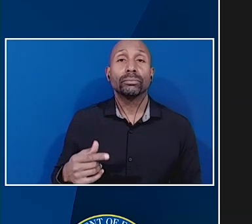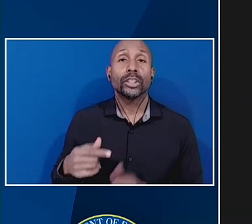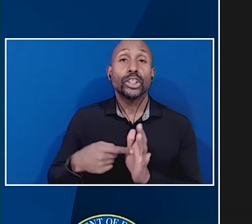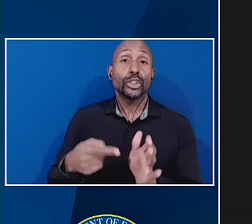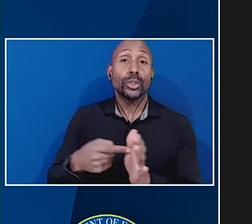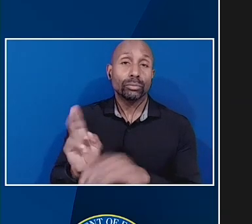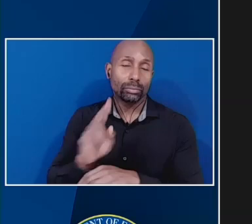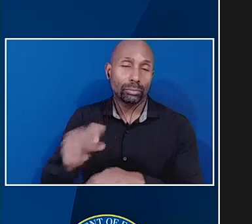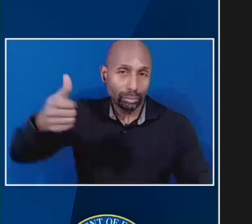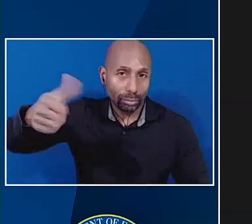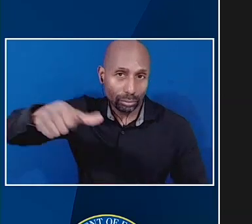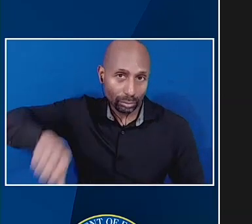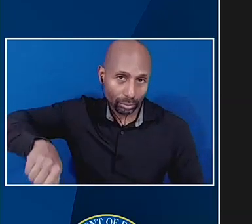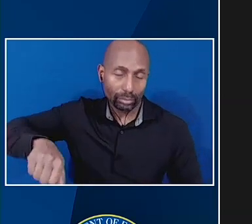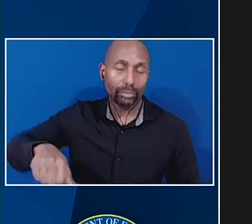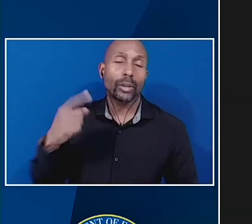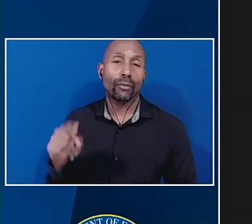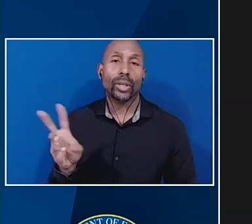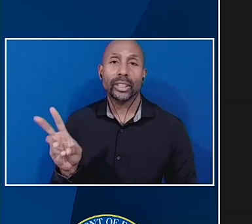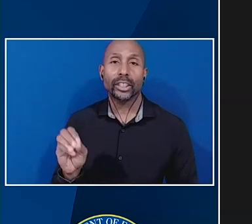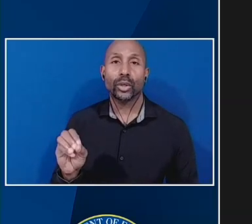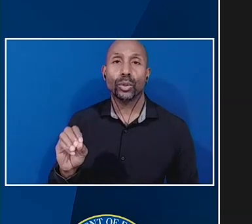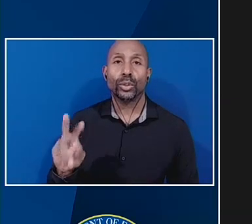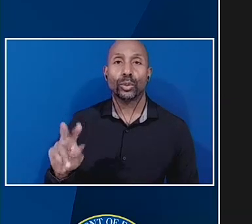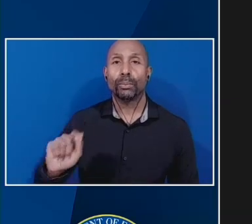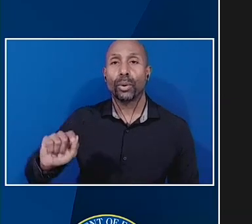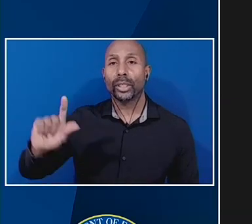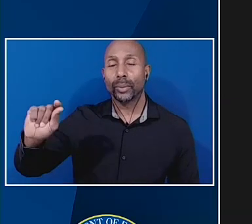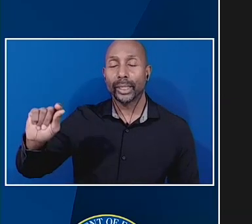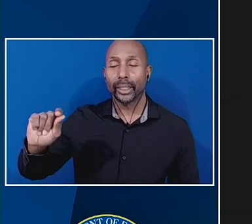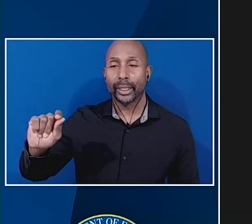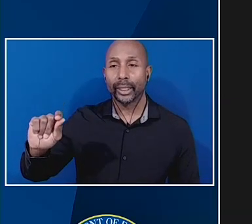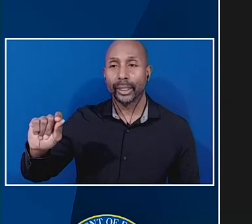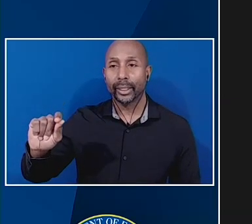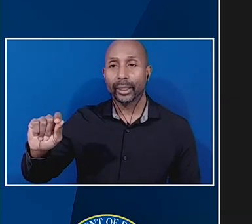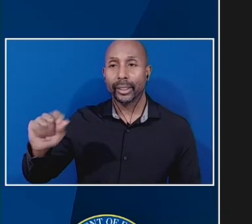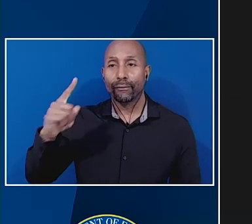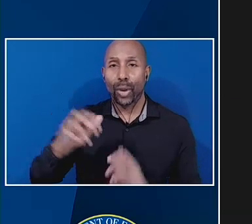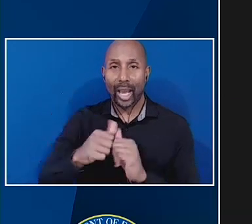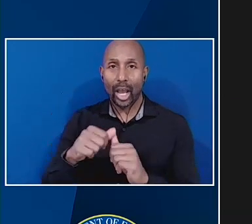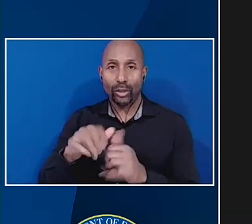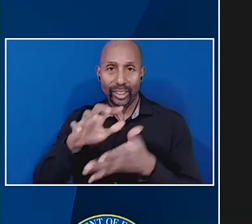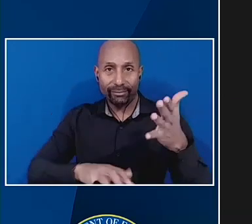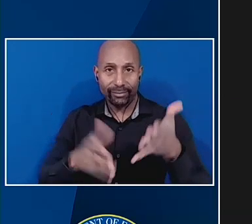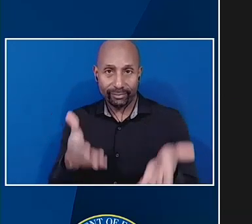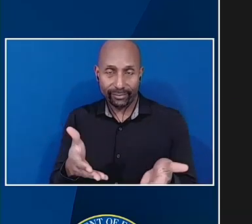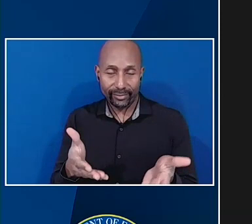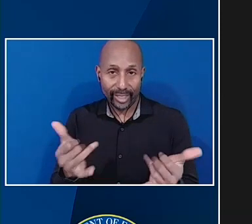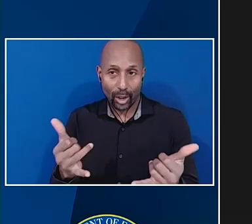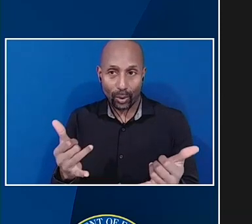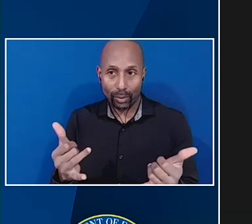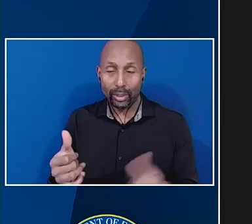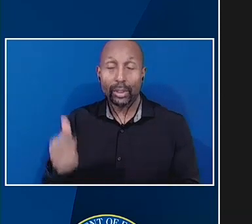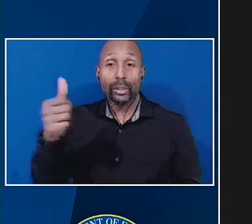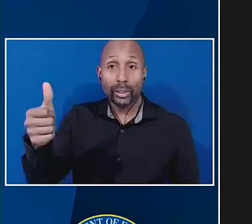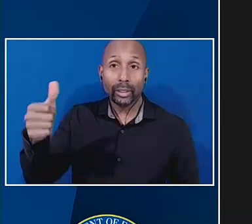it's currently written, by indicating your thumbs. Again thumbs up, no problems with it. Sideways thumb, you can live with it.